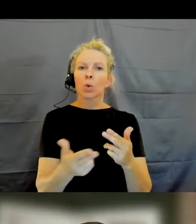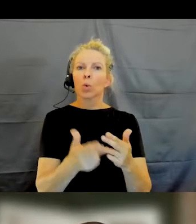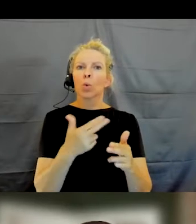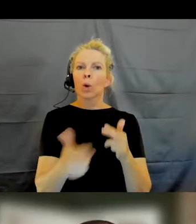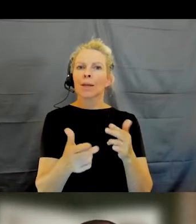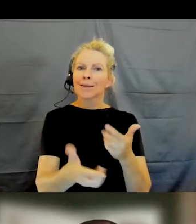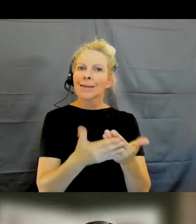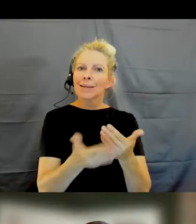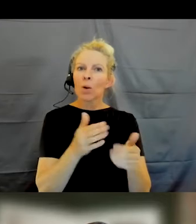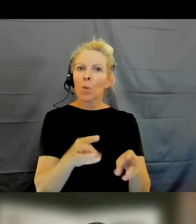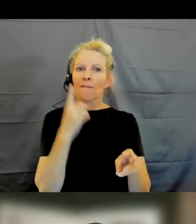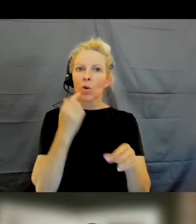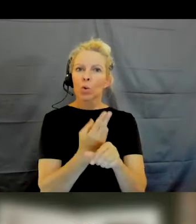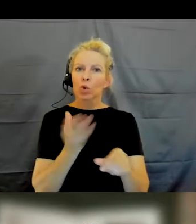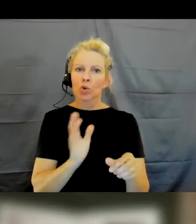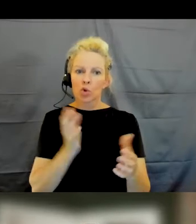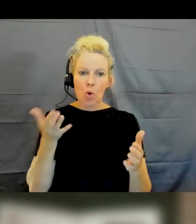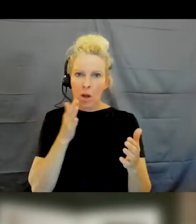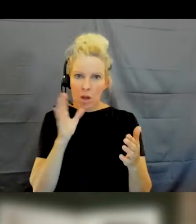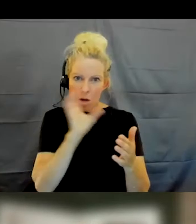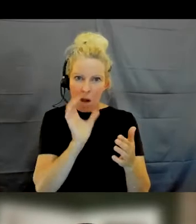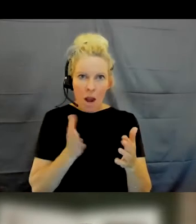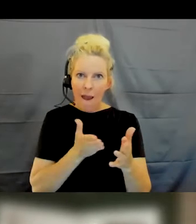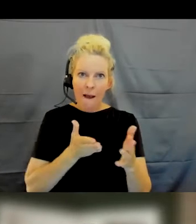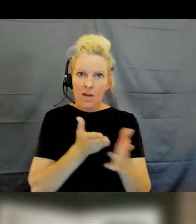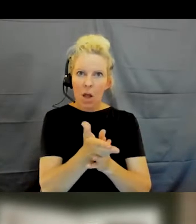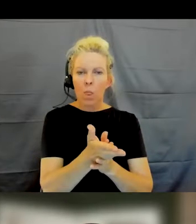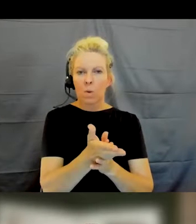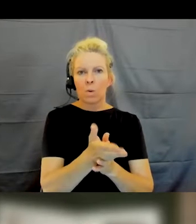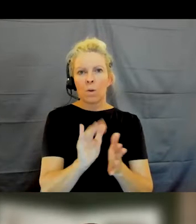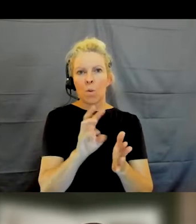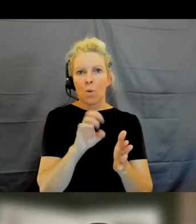I can skip directly to the forms in the site. It is important to use that landmark, and if you have